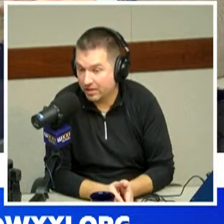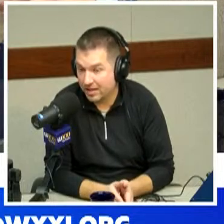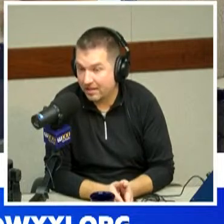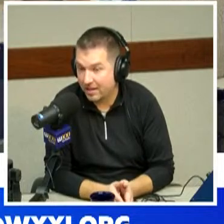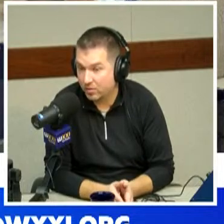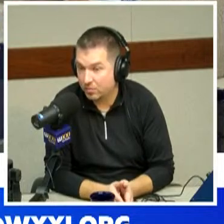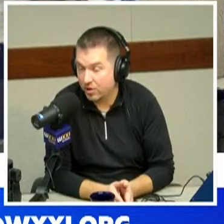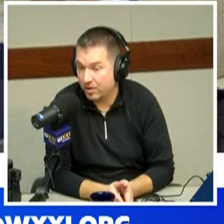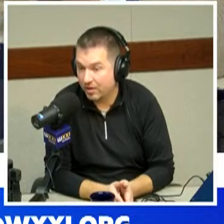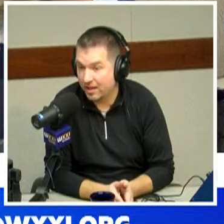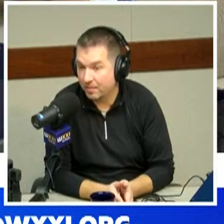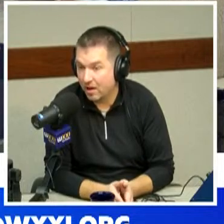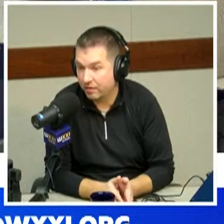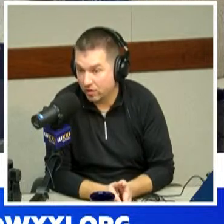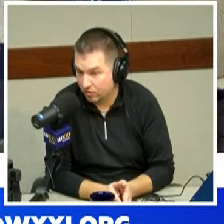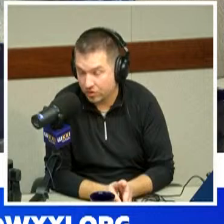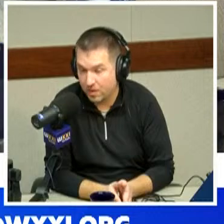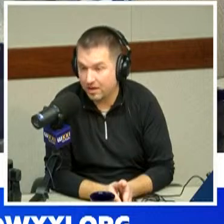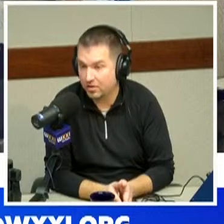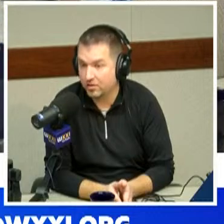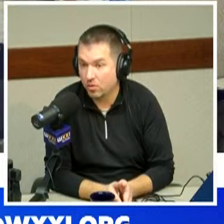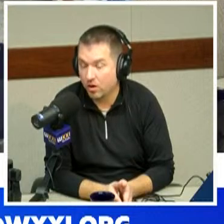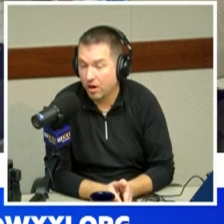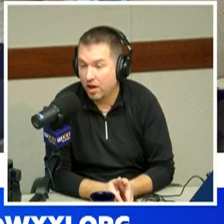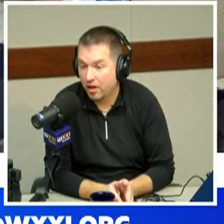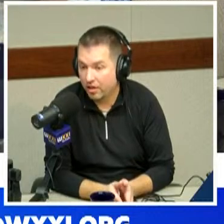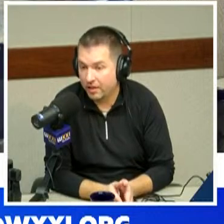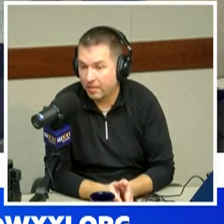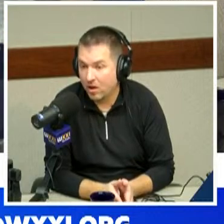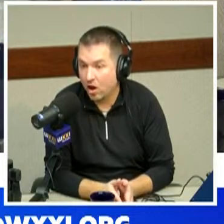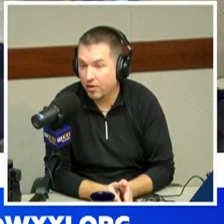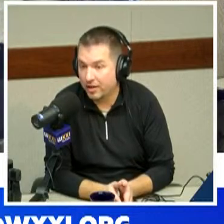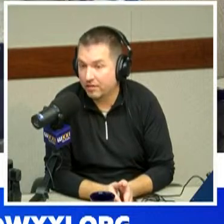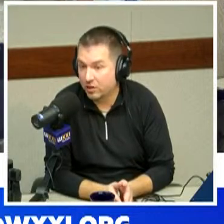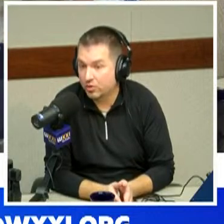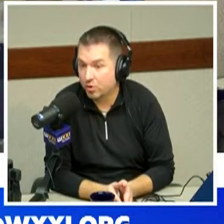sign language but you can think about First Responders or think about other individuals